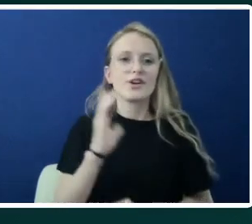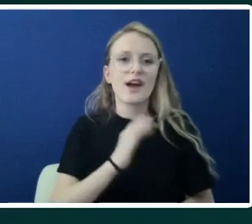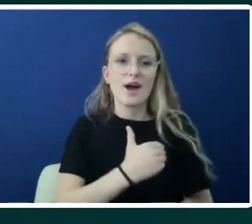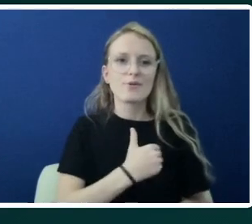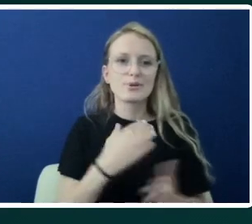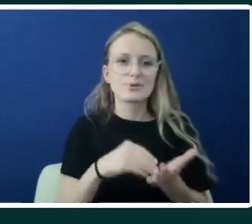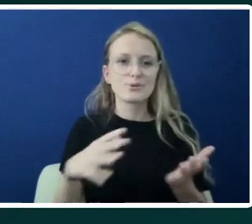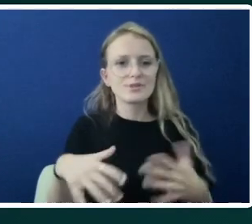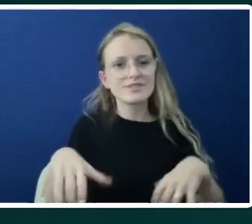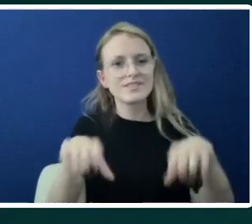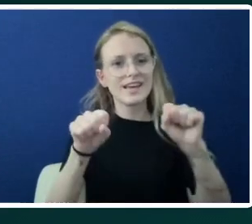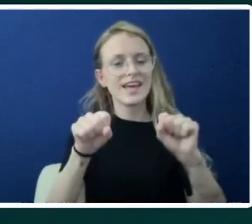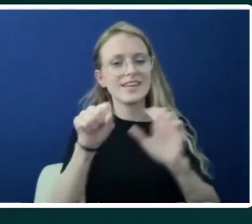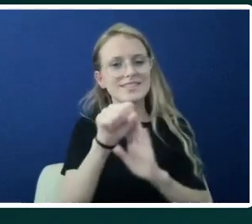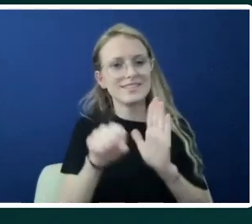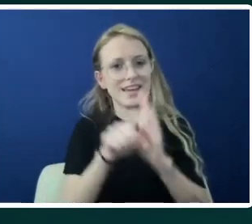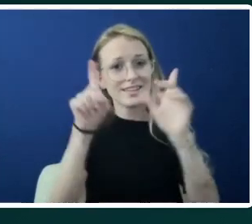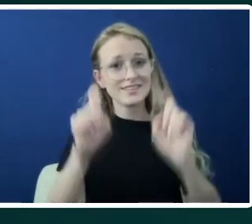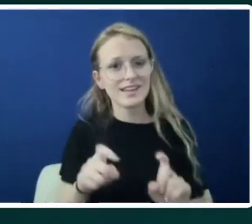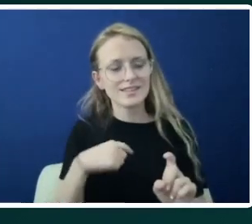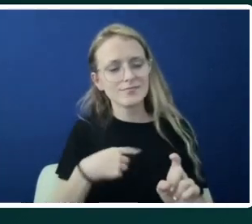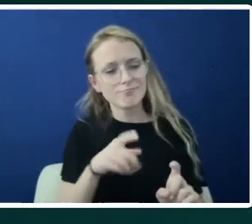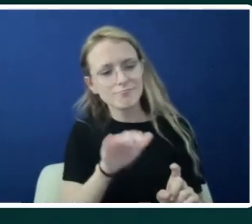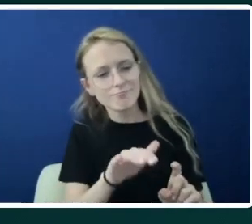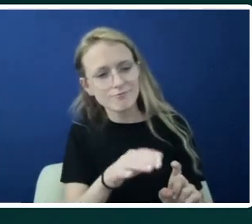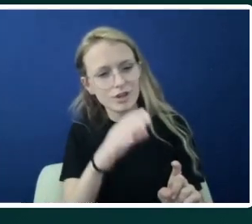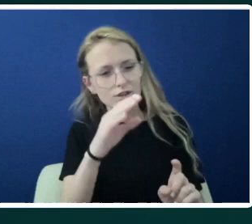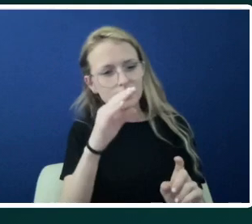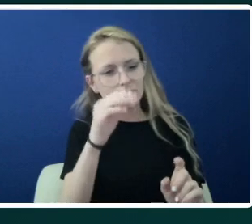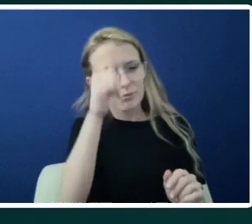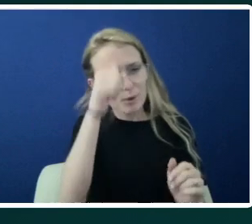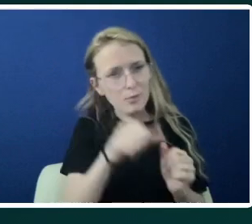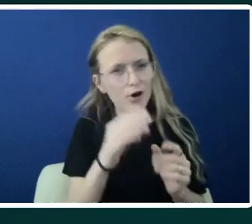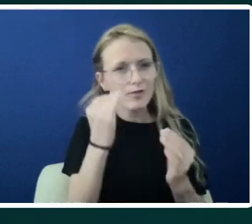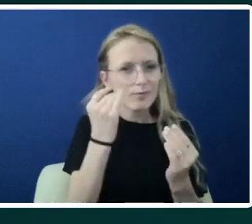on, you know, what were some of the parts and pieces this year that helps them the most,